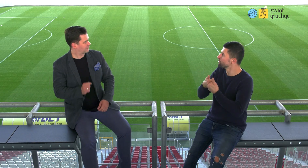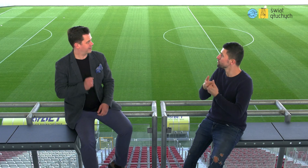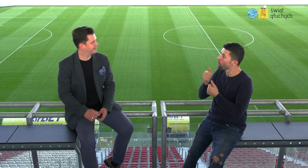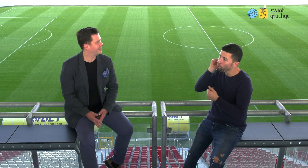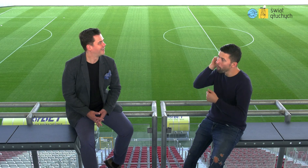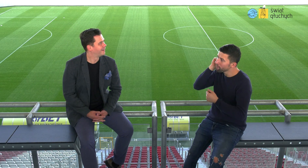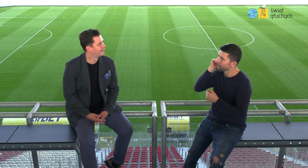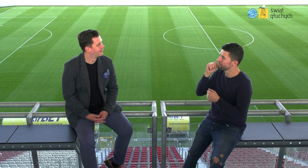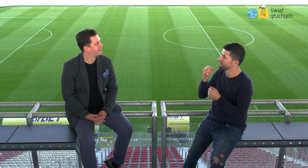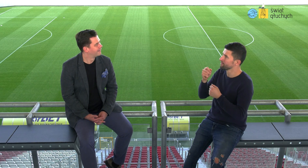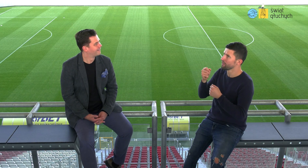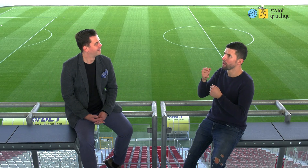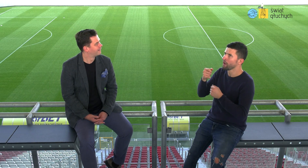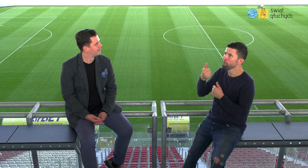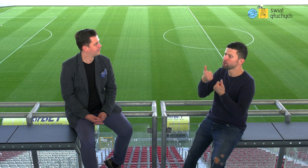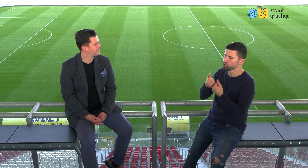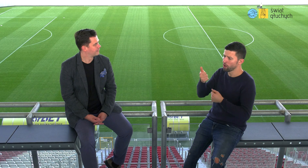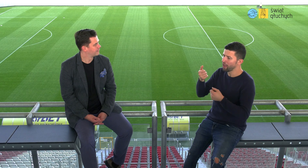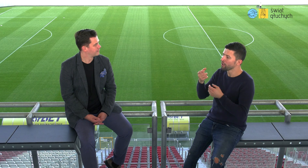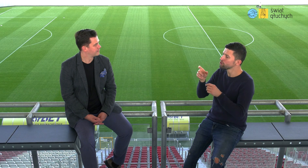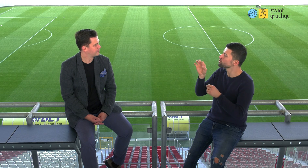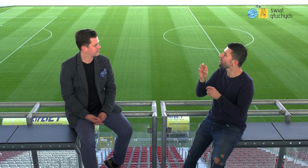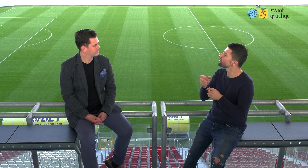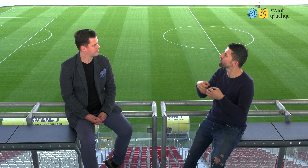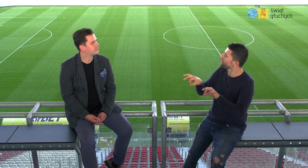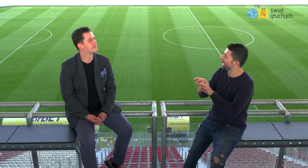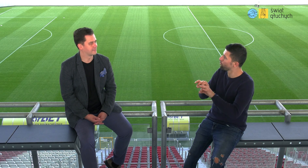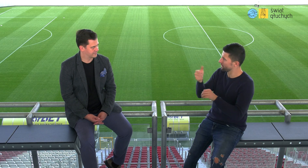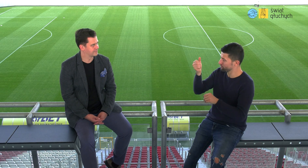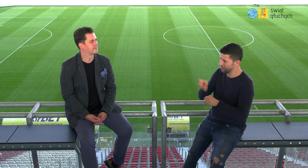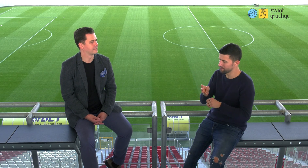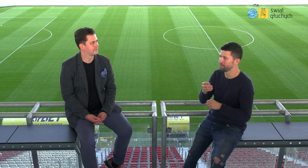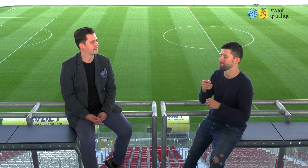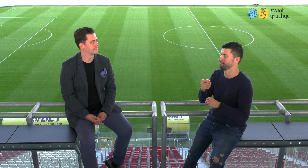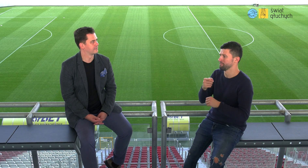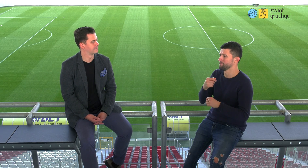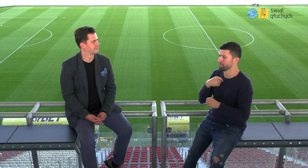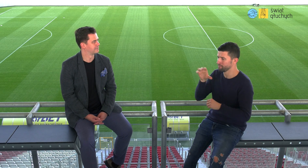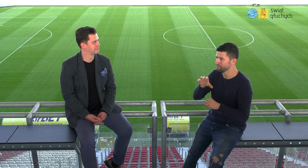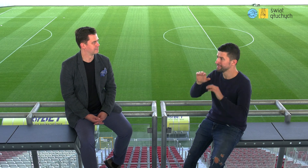It was a match for the quarterfinals in women's soccer.